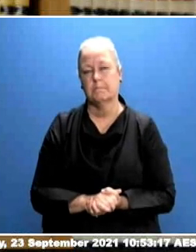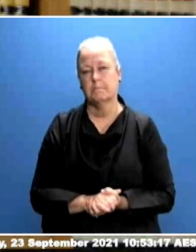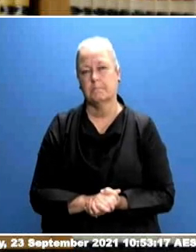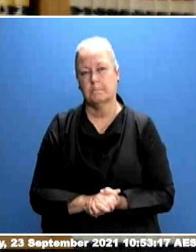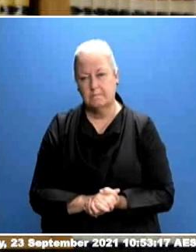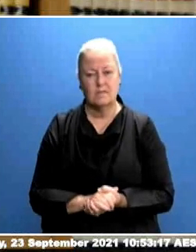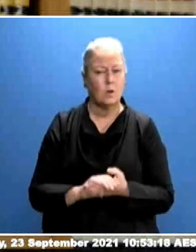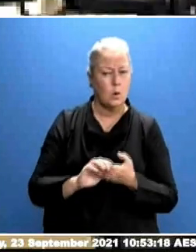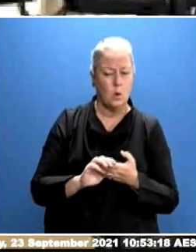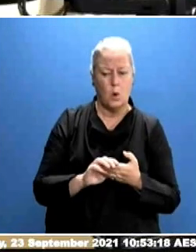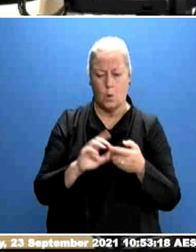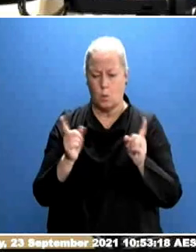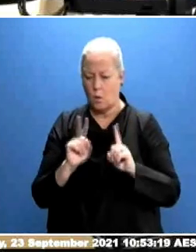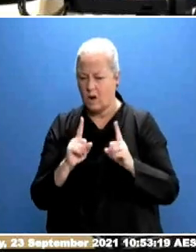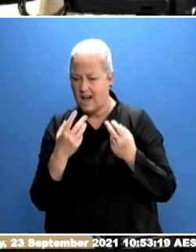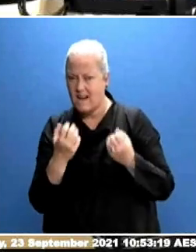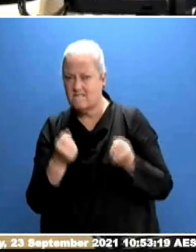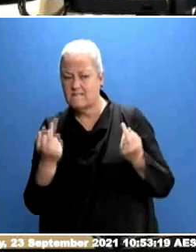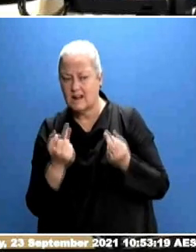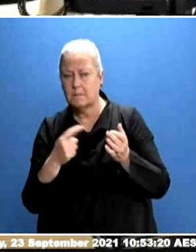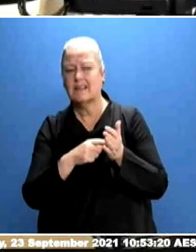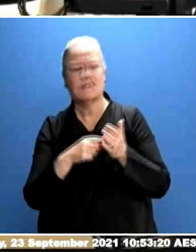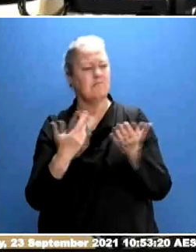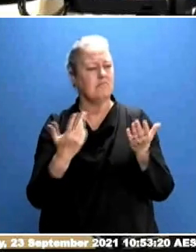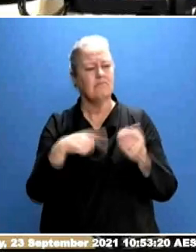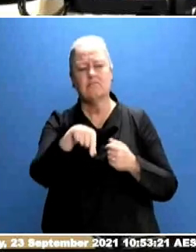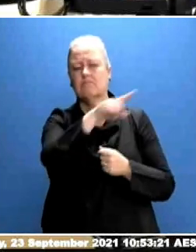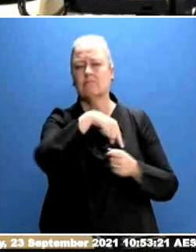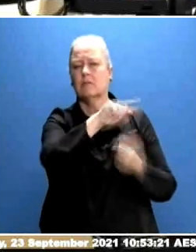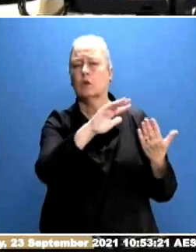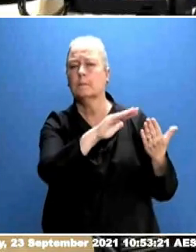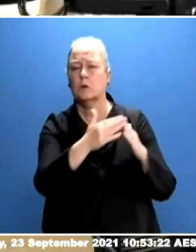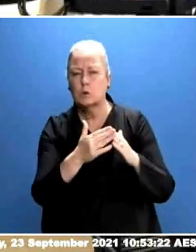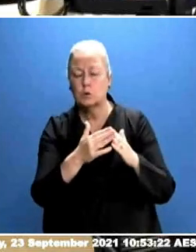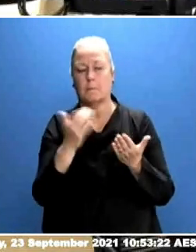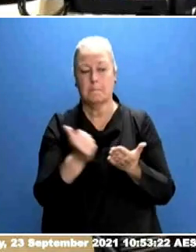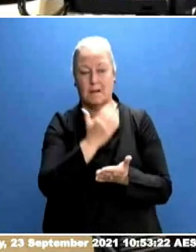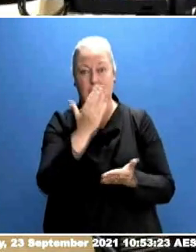what's available in the community to ensure that there isn't that return or that entry in the first place.